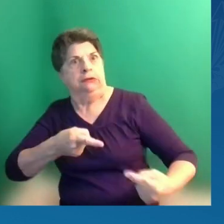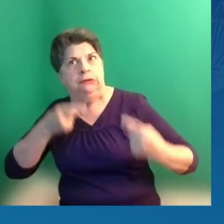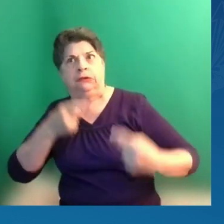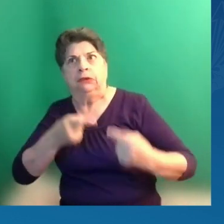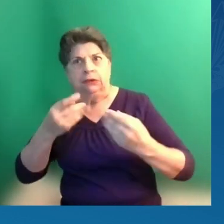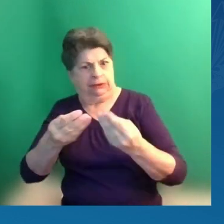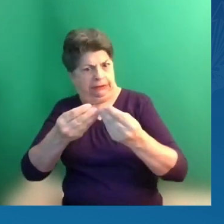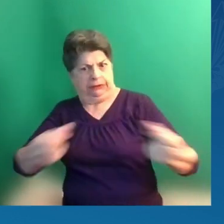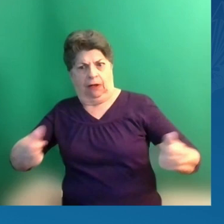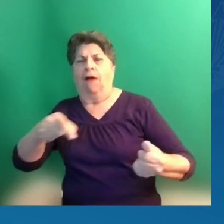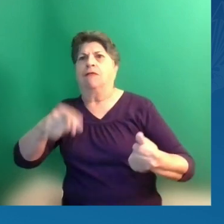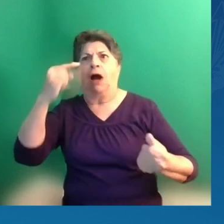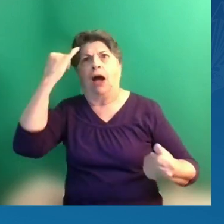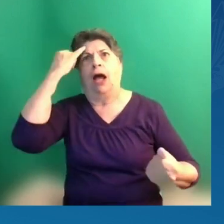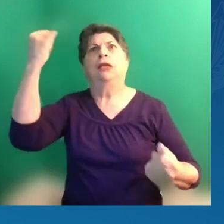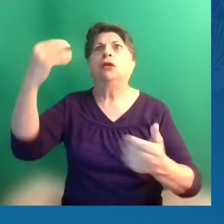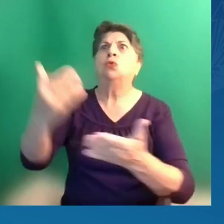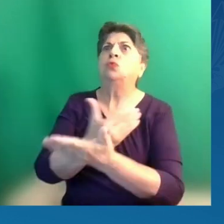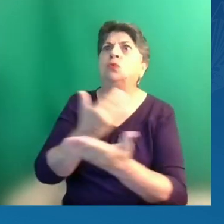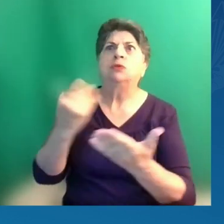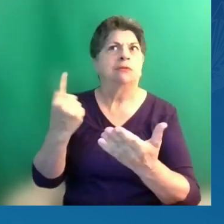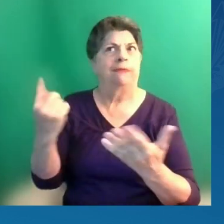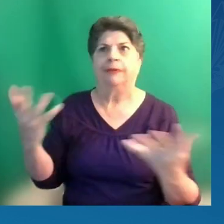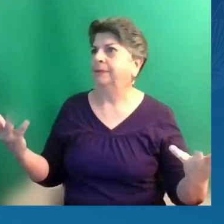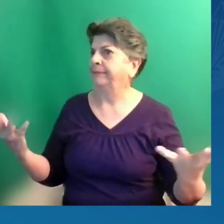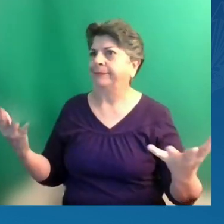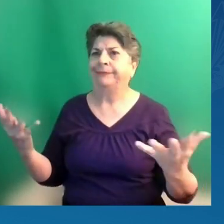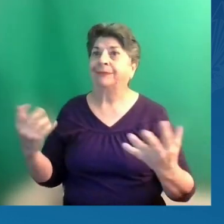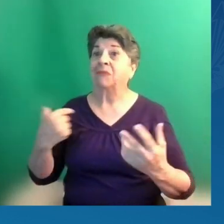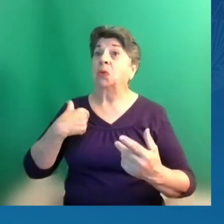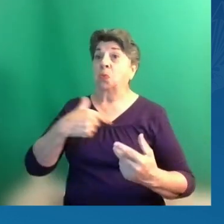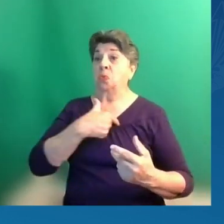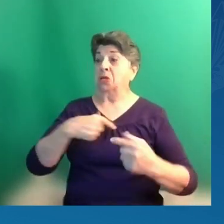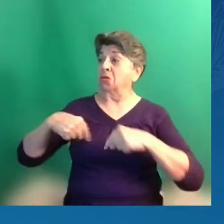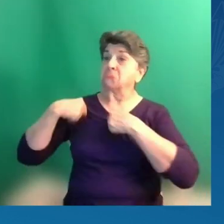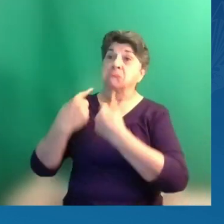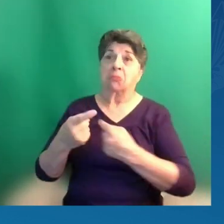Many of the most important opportunities to adapt to and combat climate change